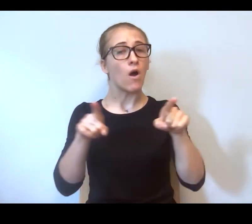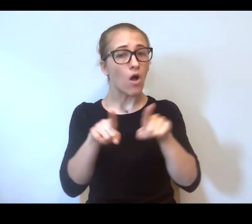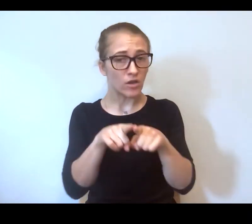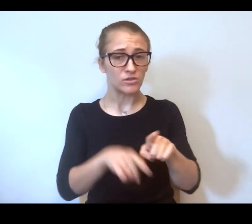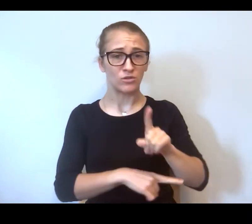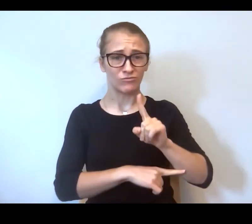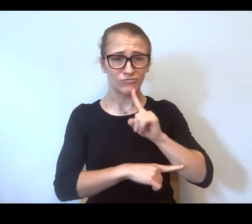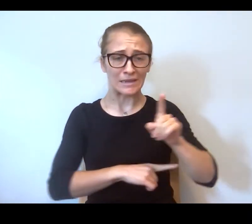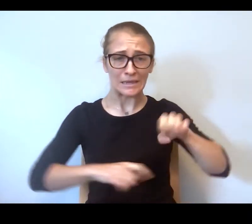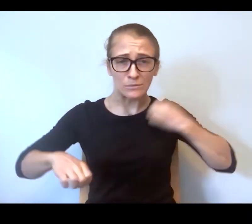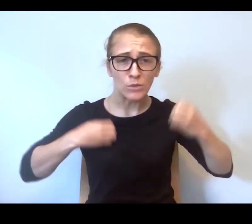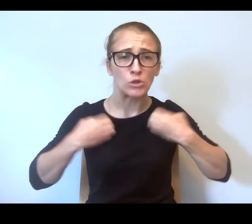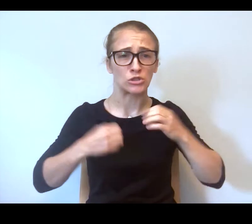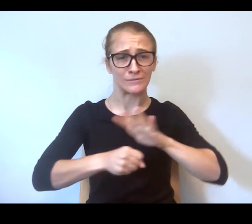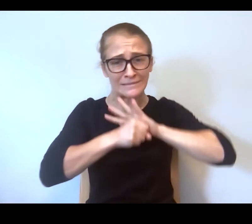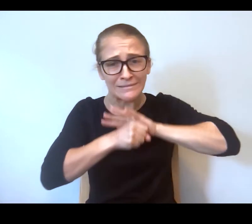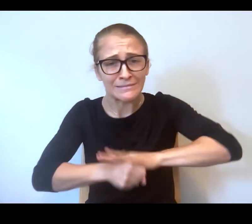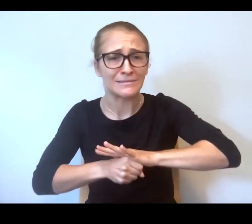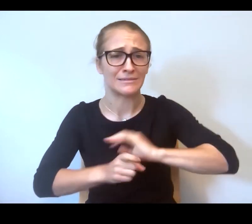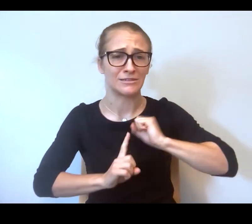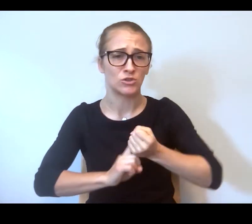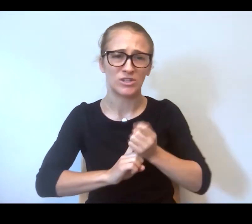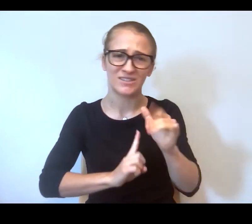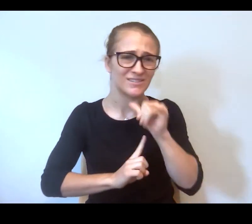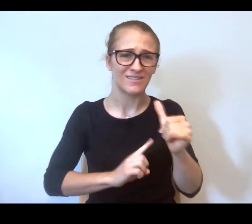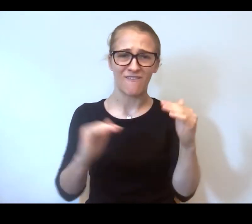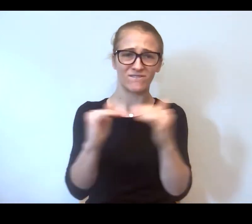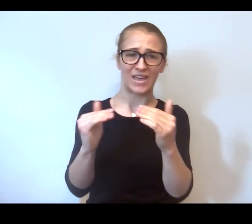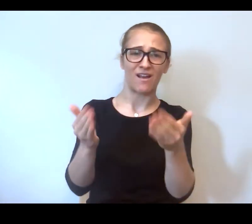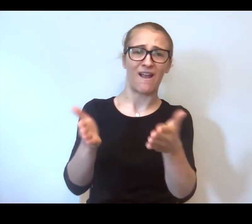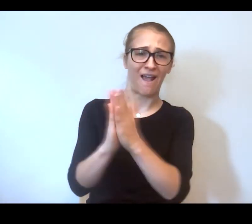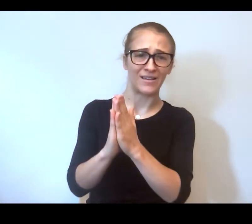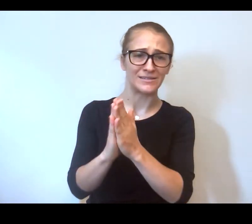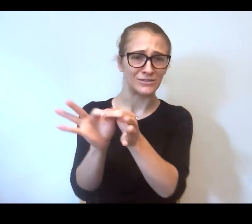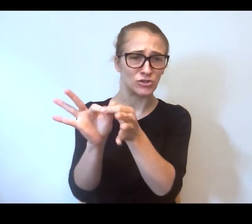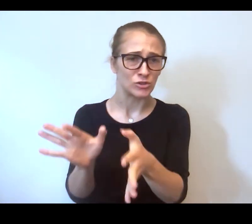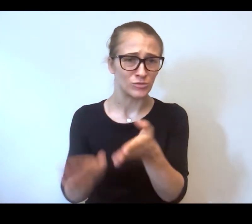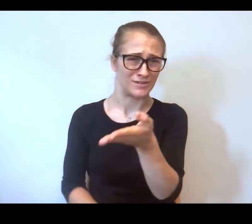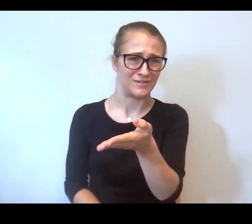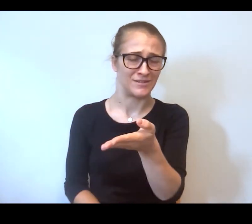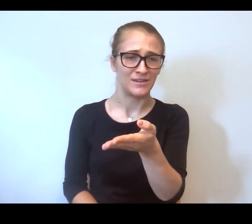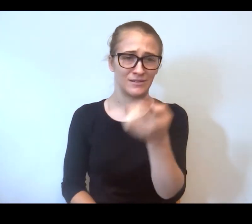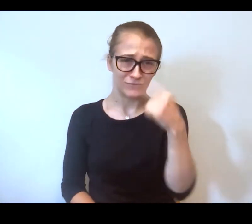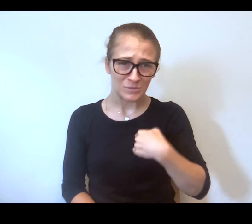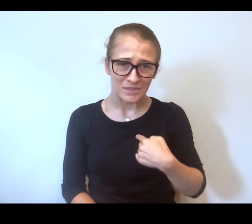They are also in a very heavily emotional situation at that time so that's not fair to ask of them to be able to communicate with me